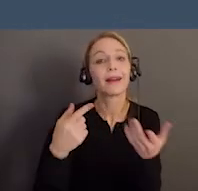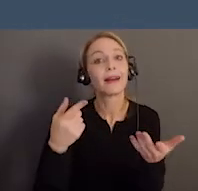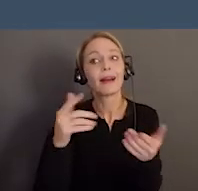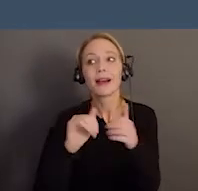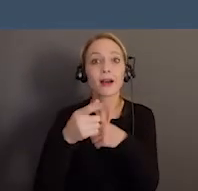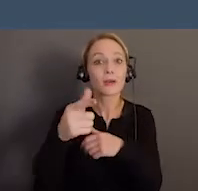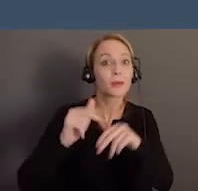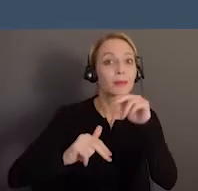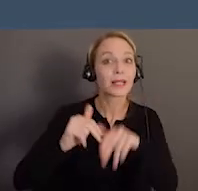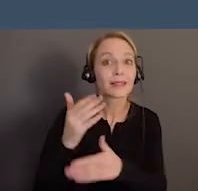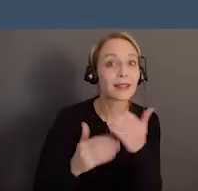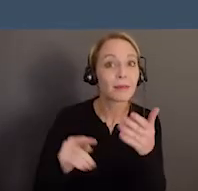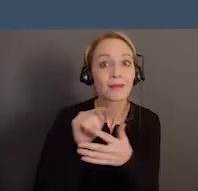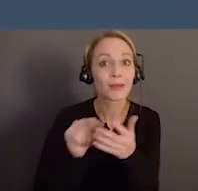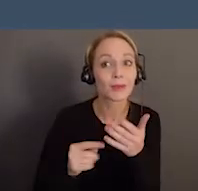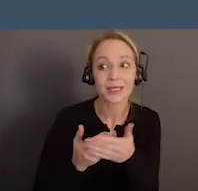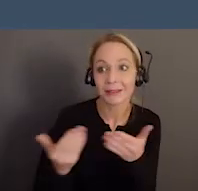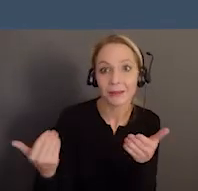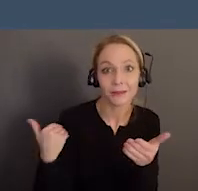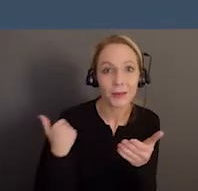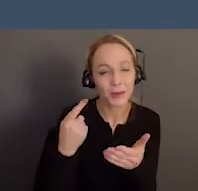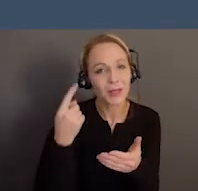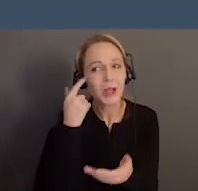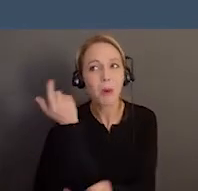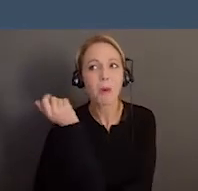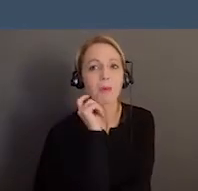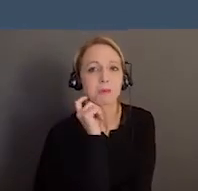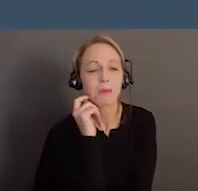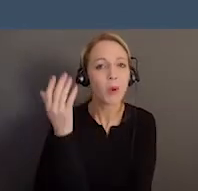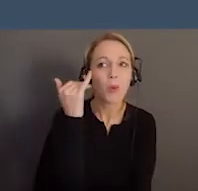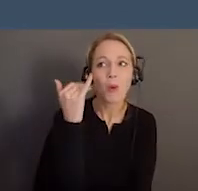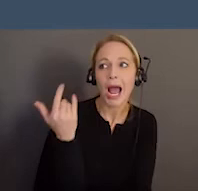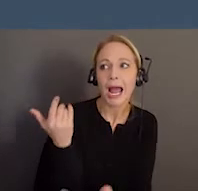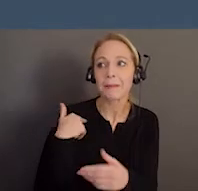THESE IN THE PAST, YOU ARE PROBABLY SAYING WELL ON THE